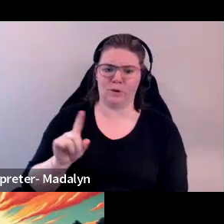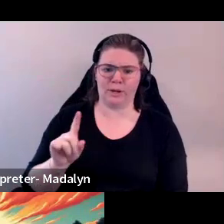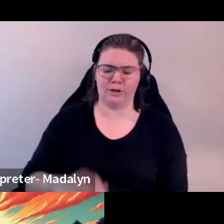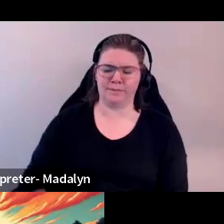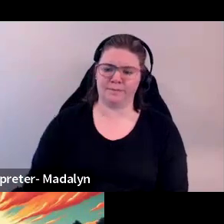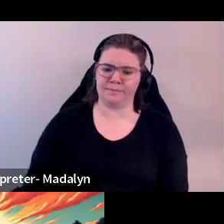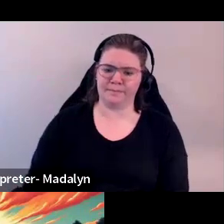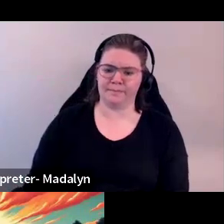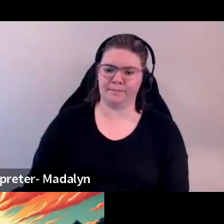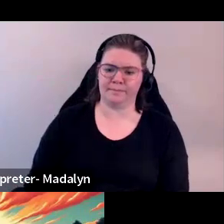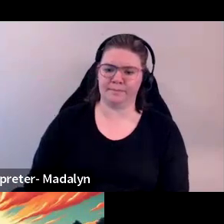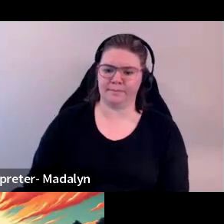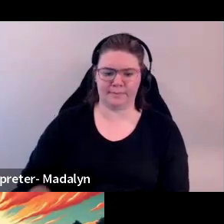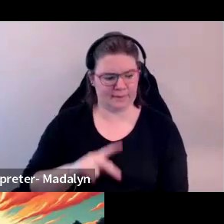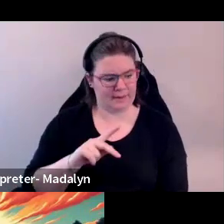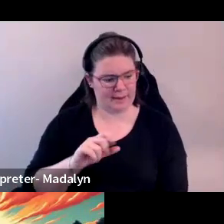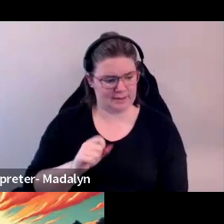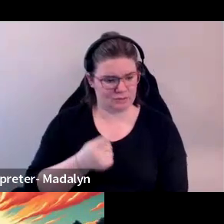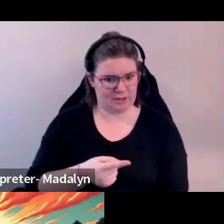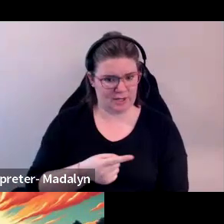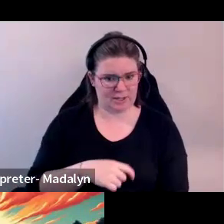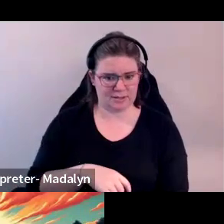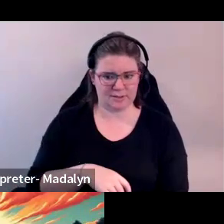Tom Olin: No family. Brooke Wilson (she/her): Right. Don Dew: Kansas. Okay? And I'm like, Yeah.